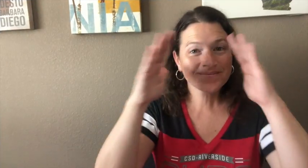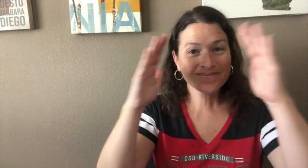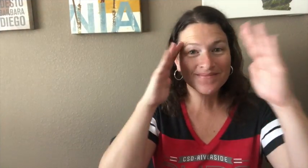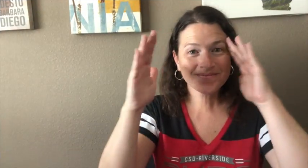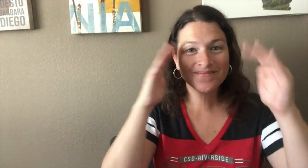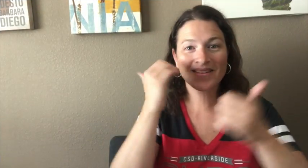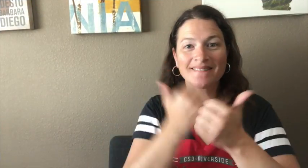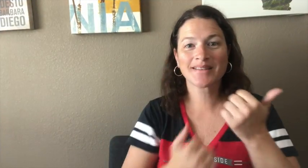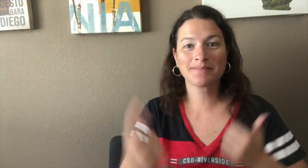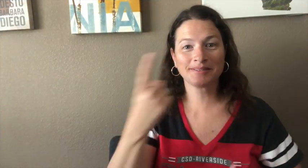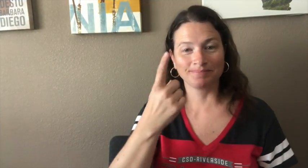Hi everyone.